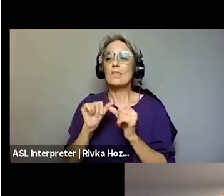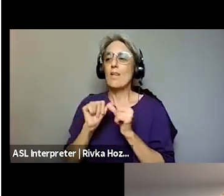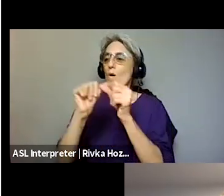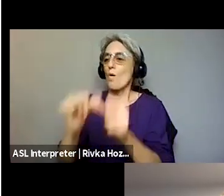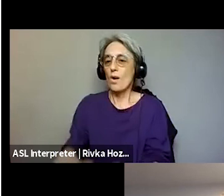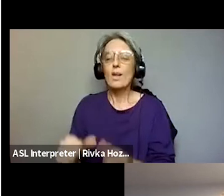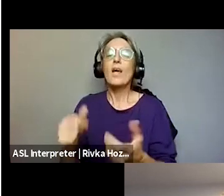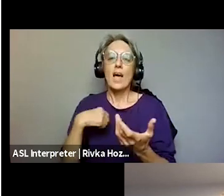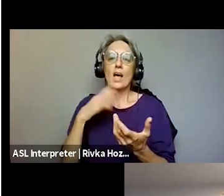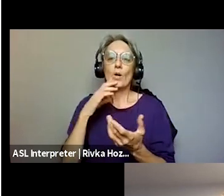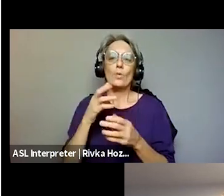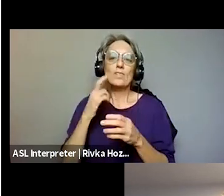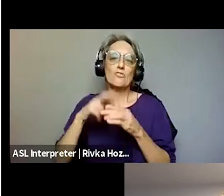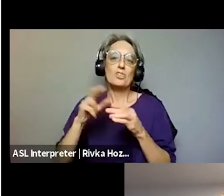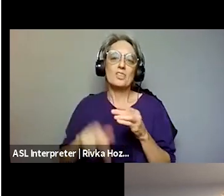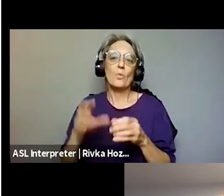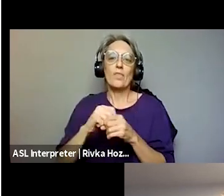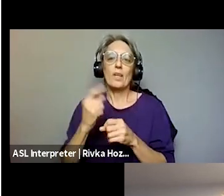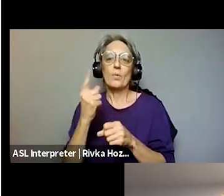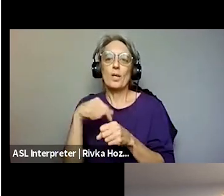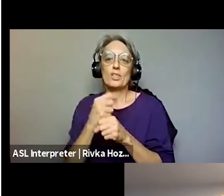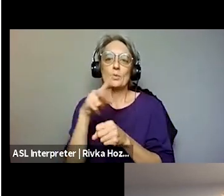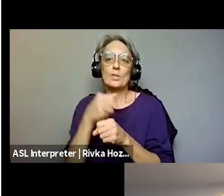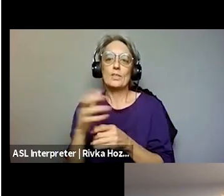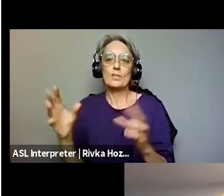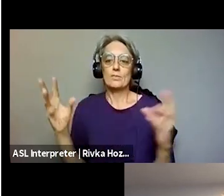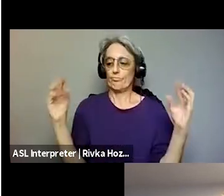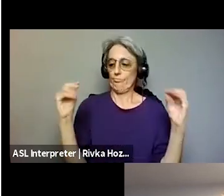[DR. AMANDA REICHARD:] I’m looking forward to that. Go ahead Monika.